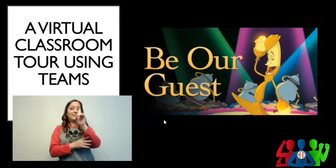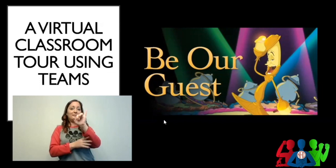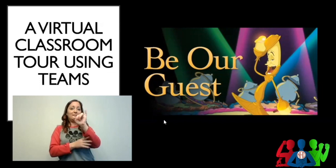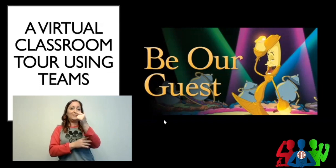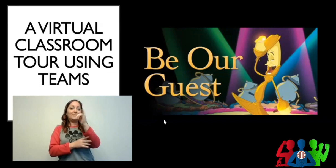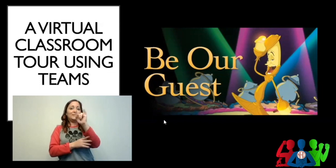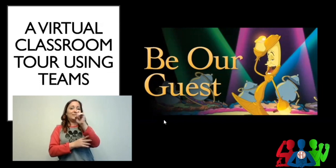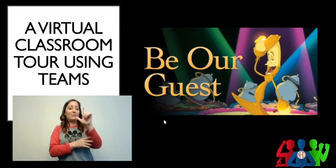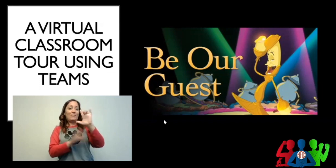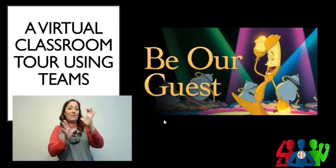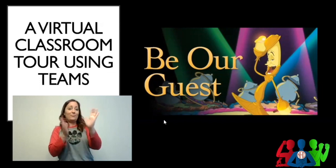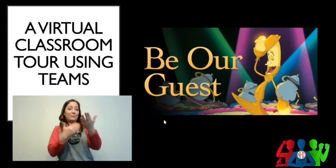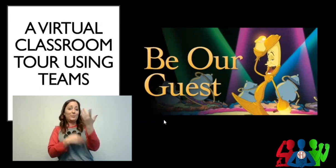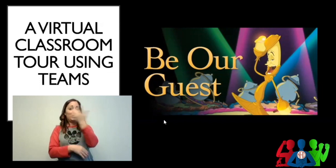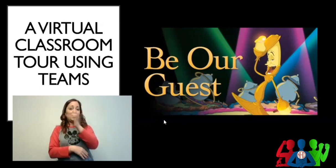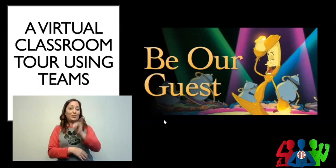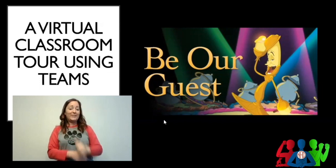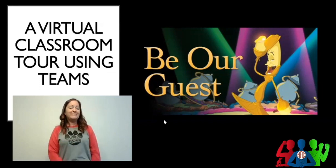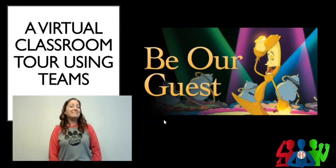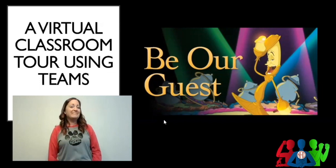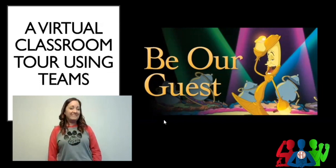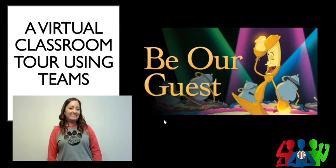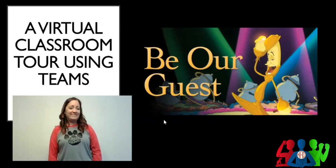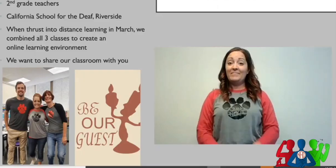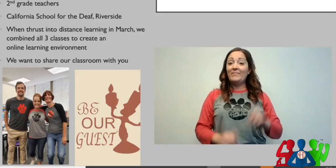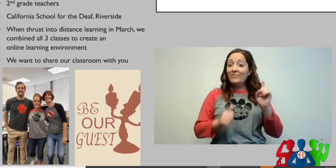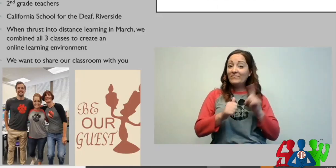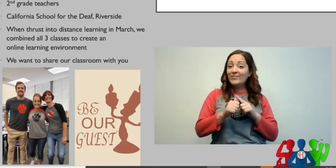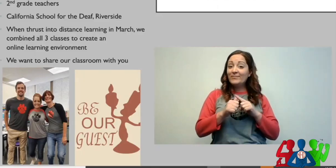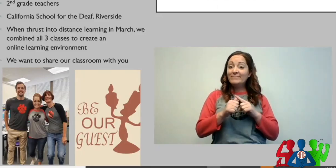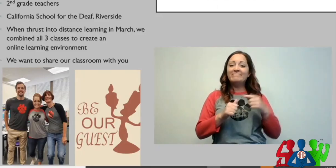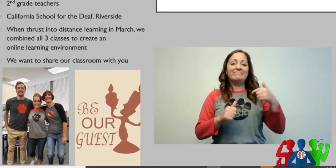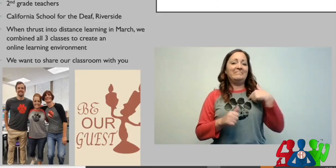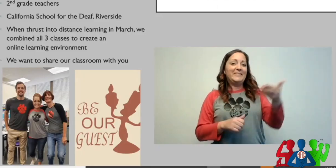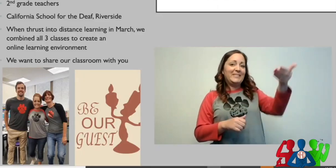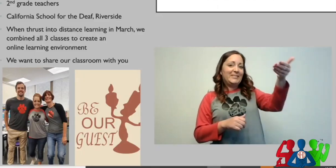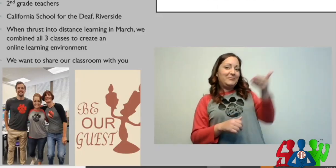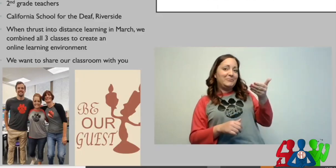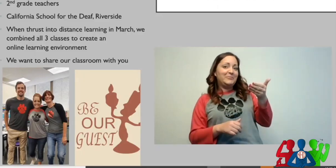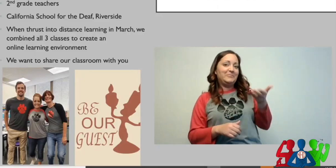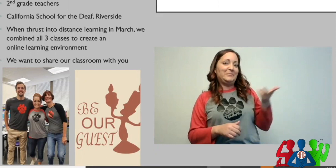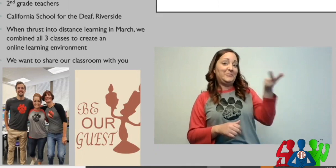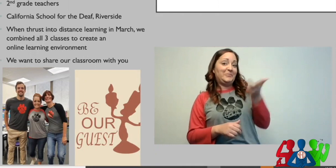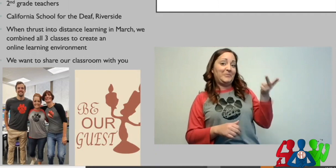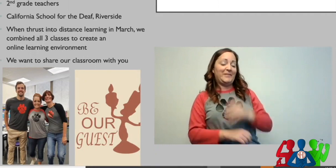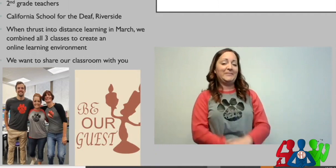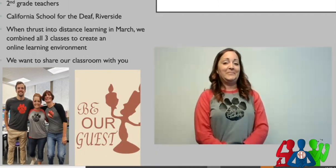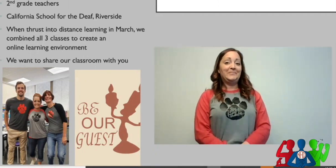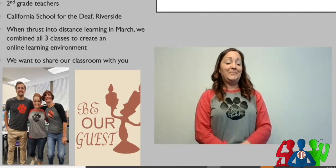and we're going to be demonstrating our virtual classroom and what it looks like.